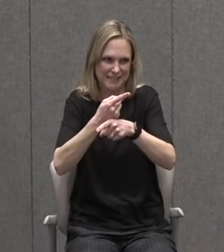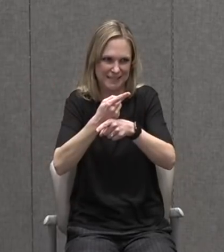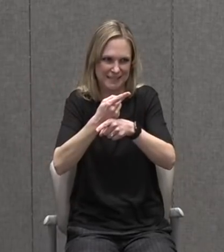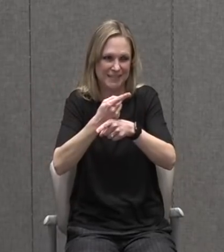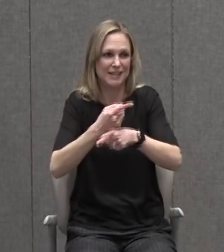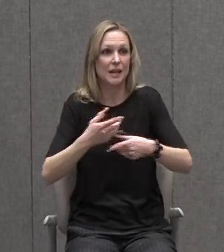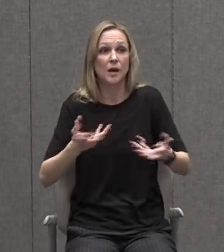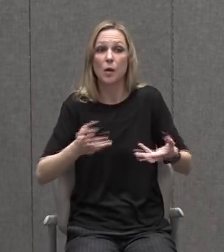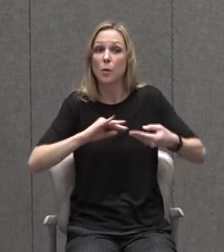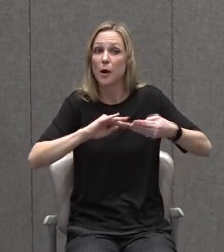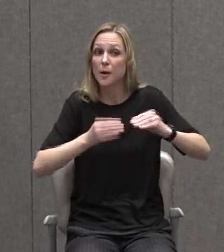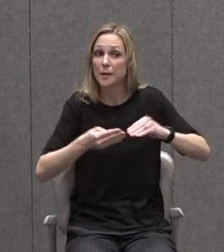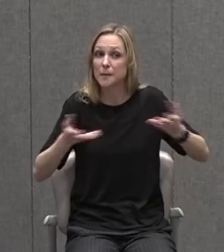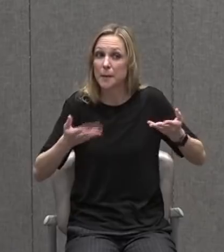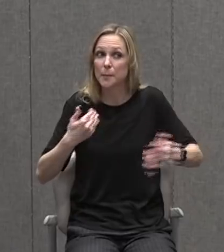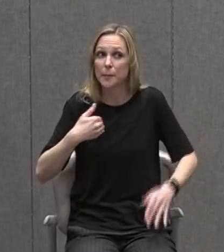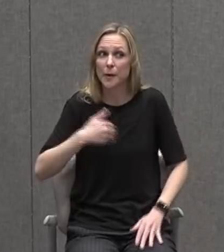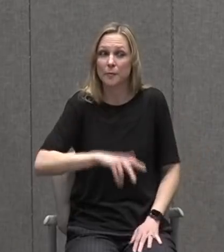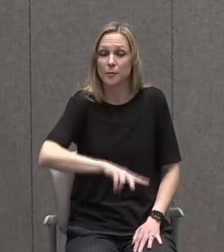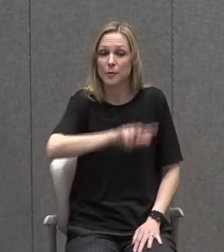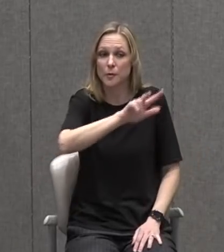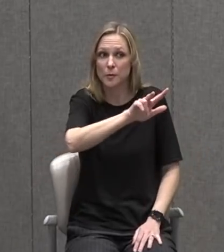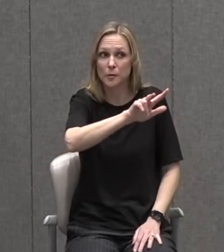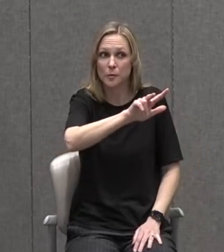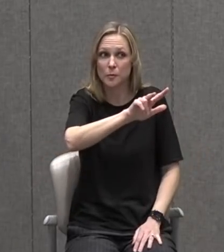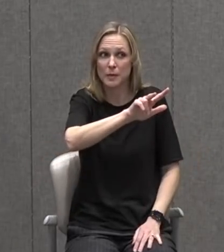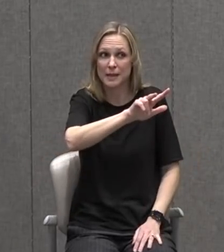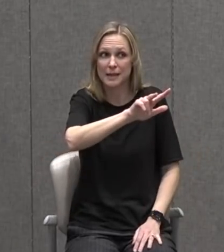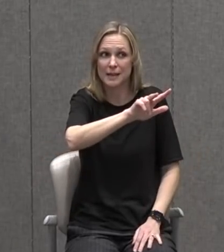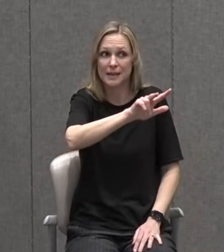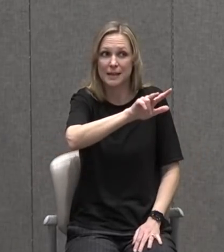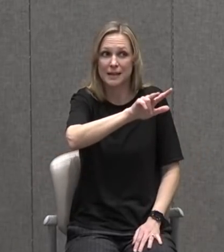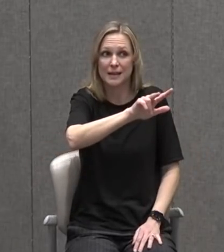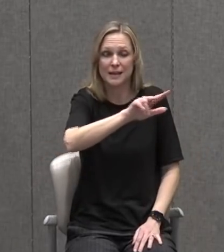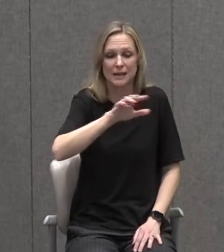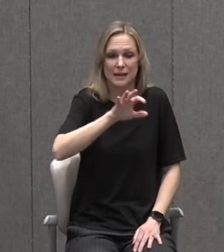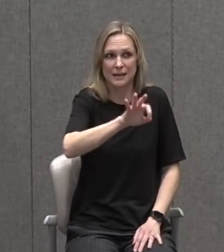So our number we have three 10s, nine ones,